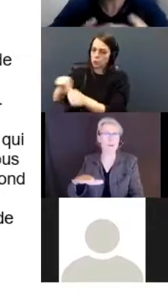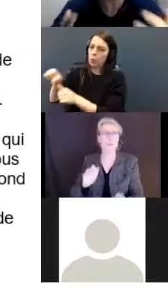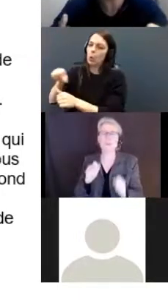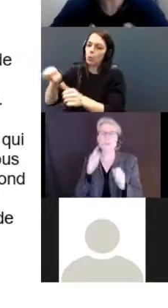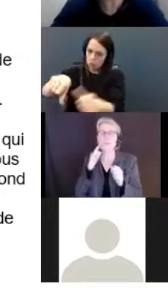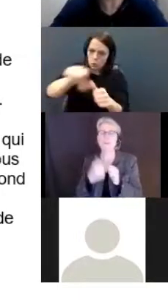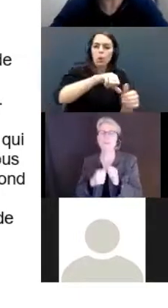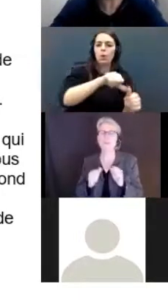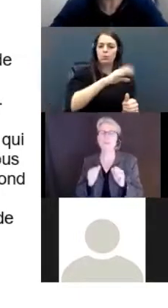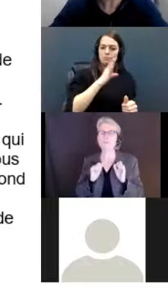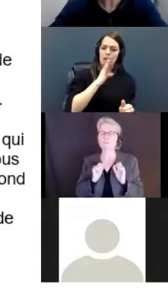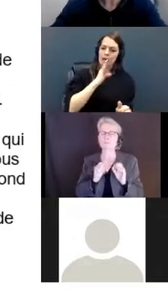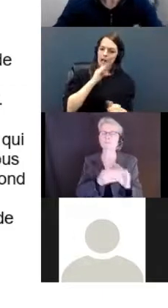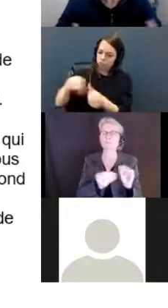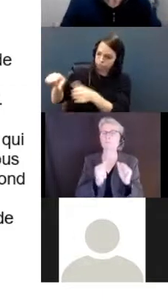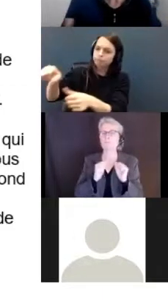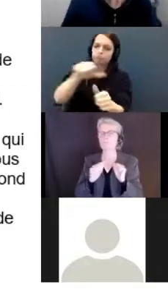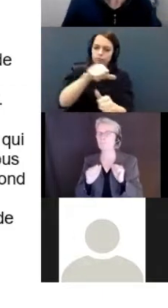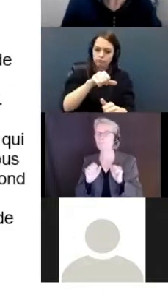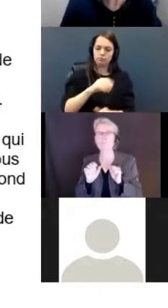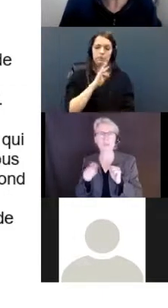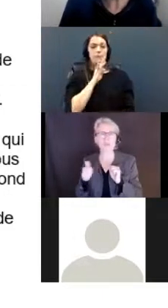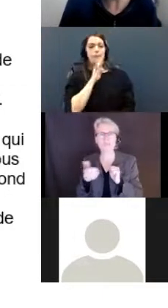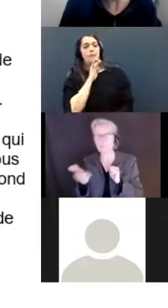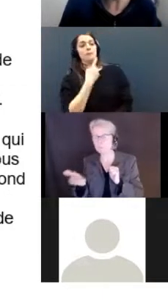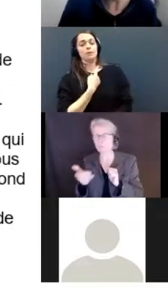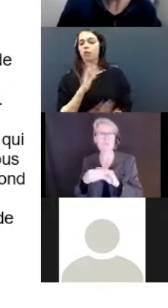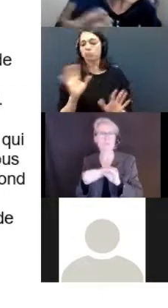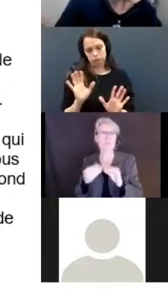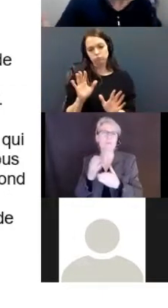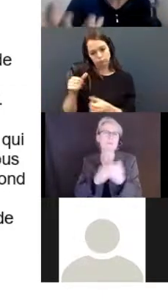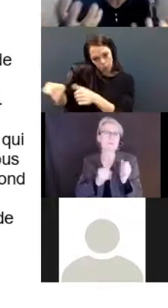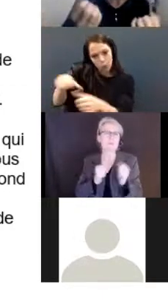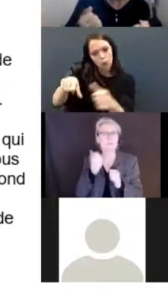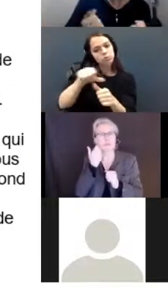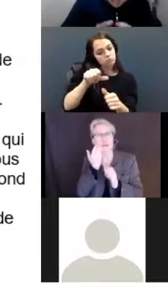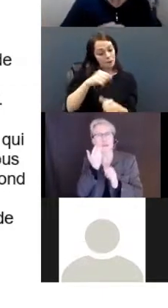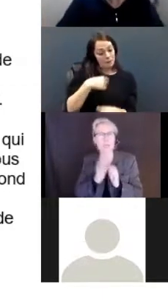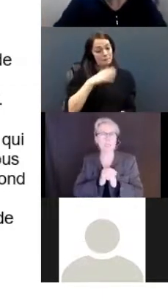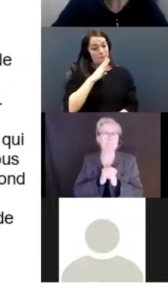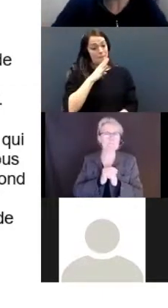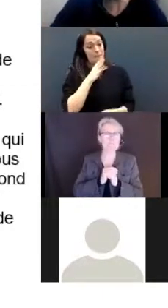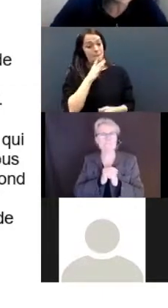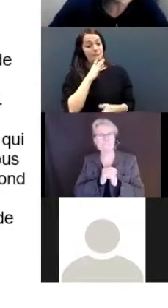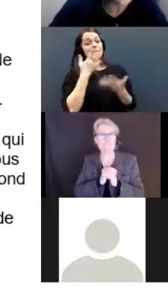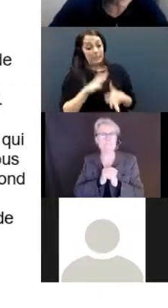leave space um and some people will be shy and they'll need to have some encouragement to talk